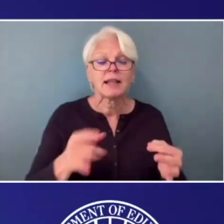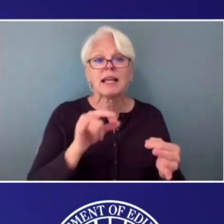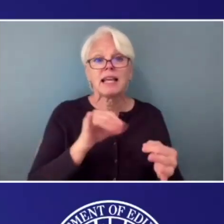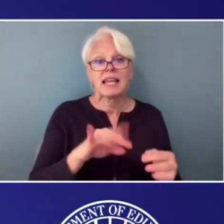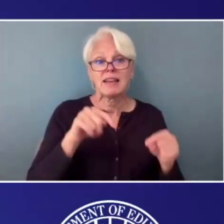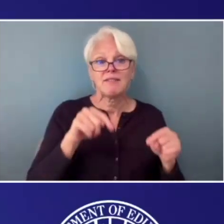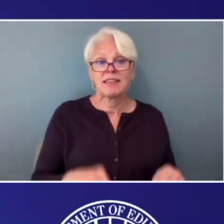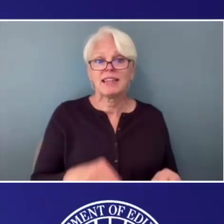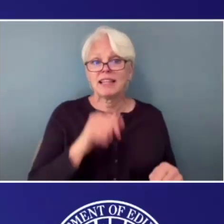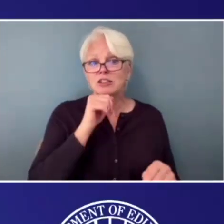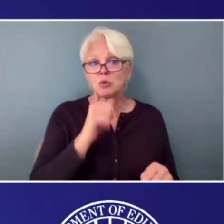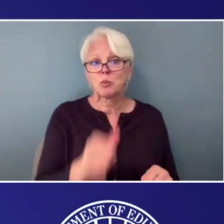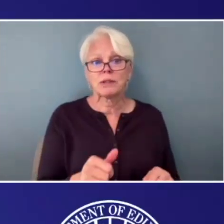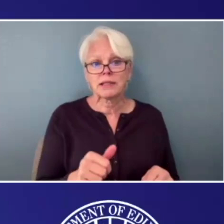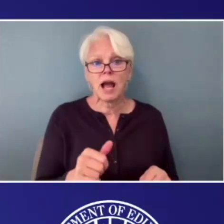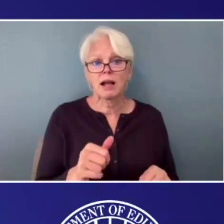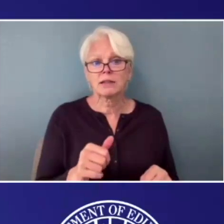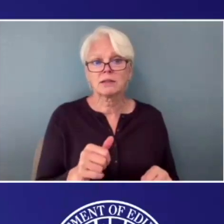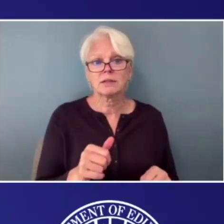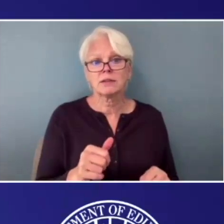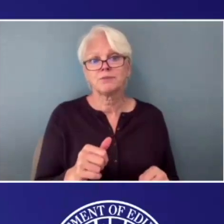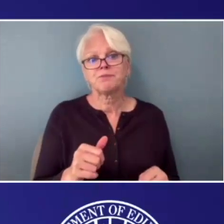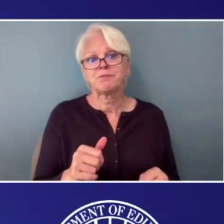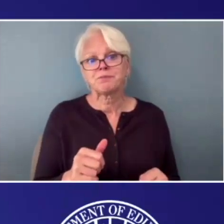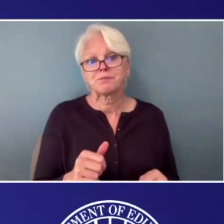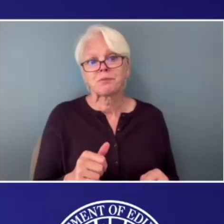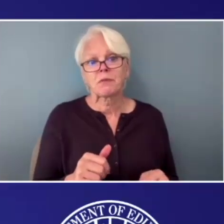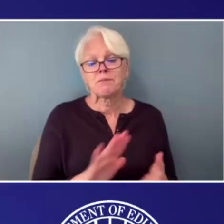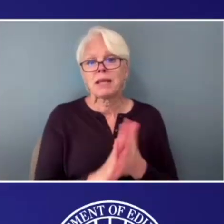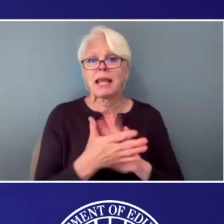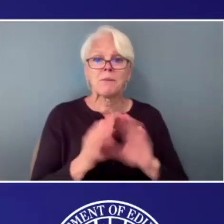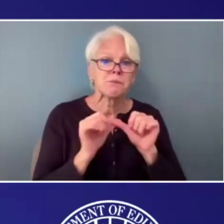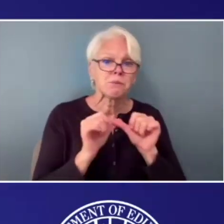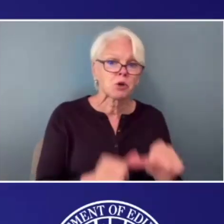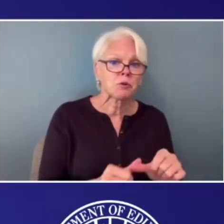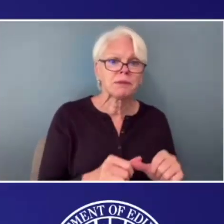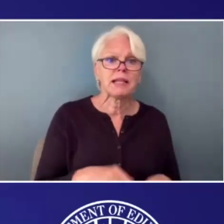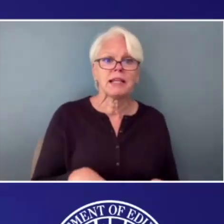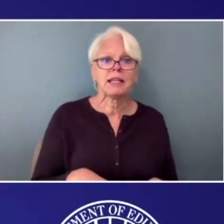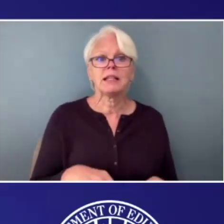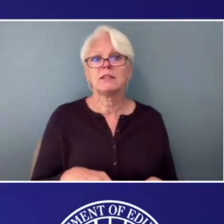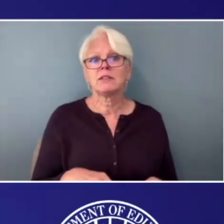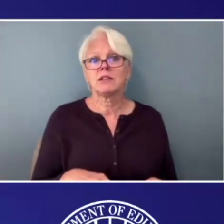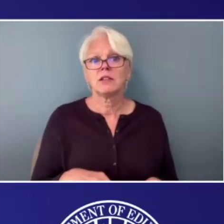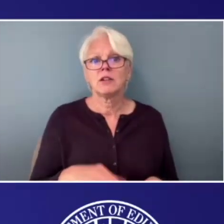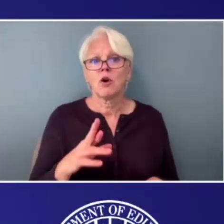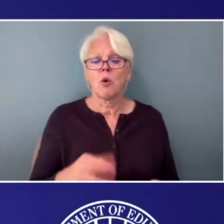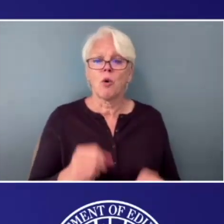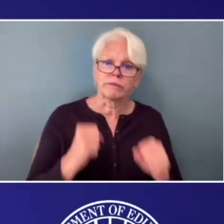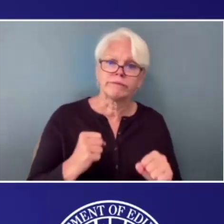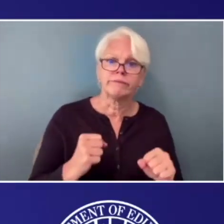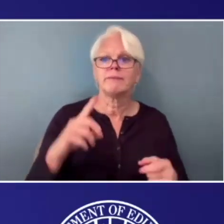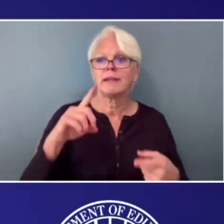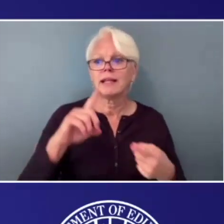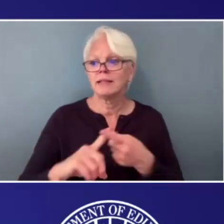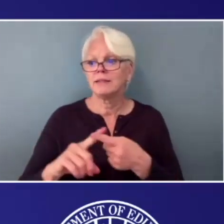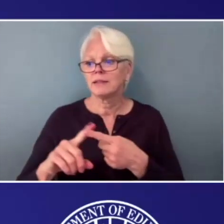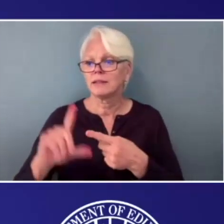become, you know, permanent or steadfast until the point where they have to decide yes or no, am I going?